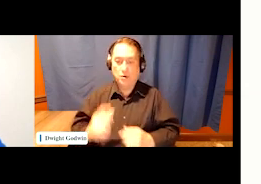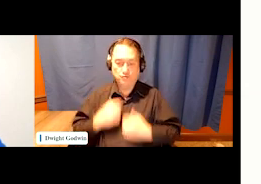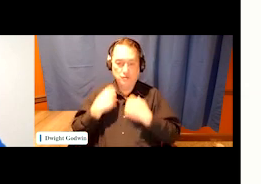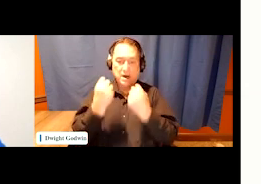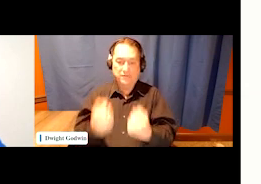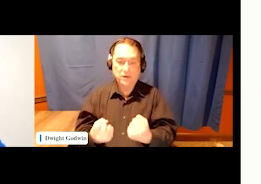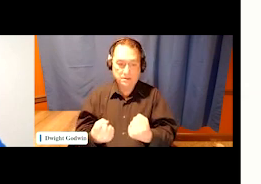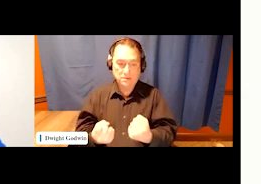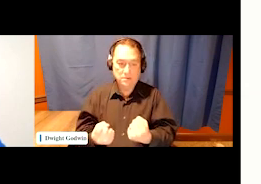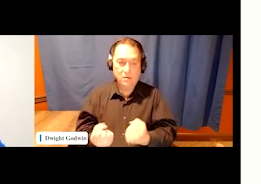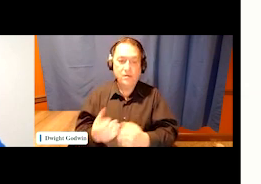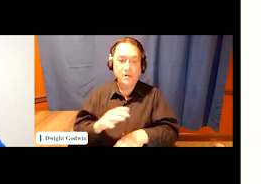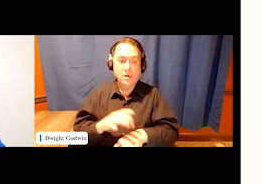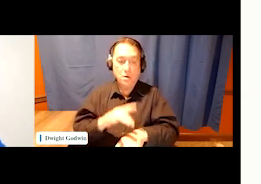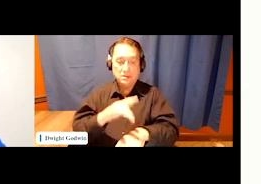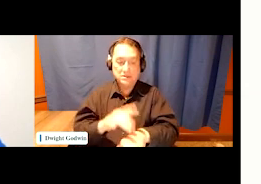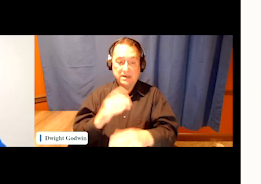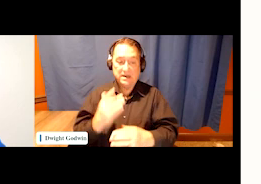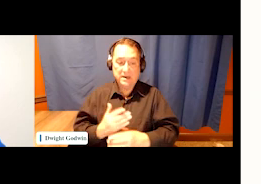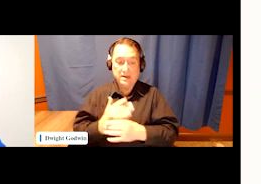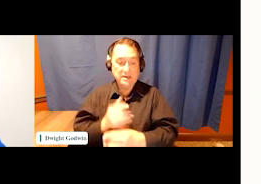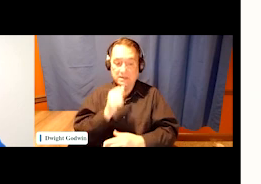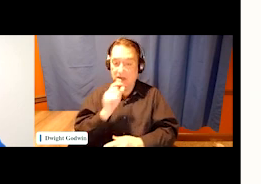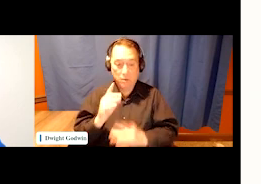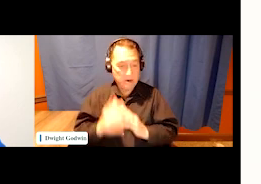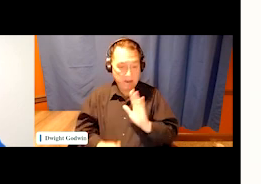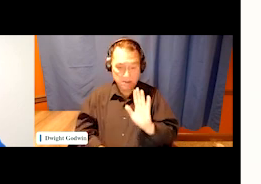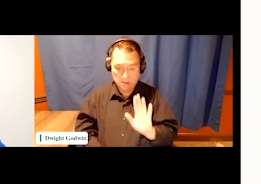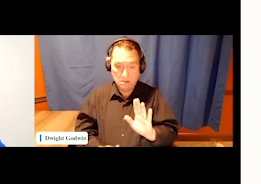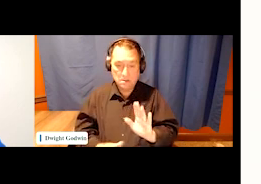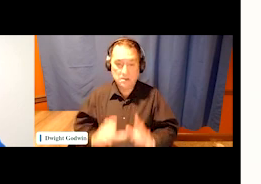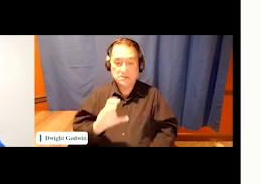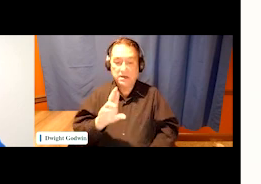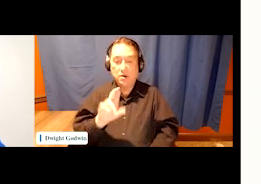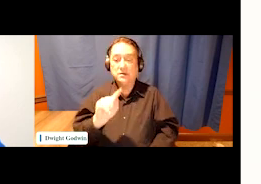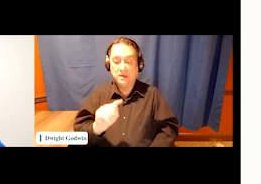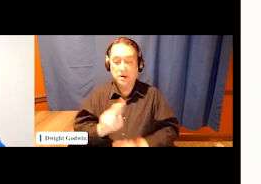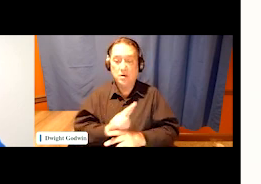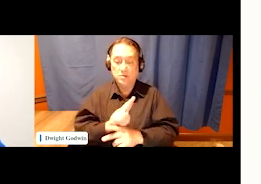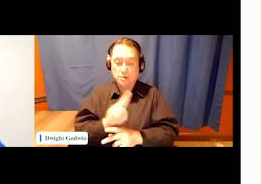On scene intervention is not where it ends. CRT also utilizes community health workers,